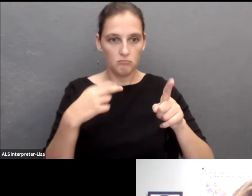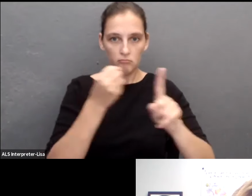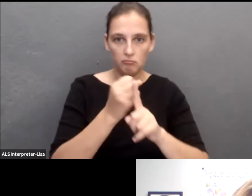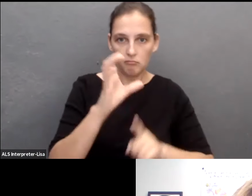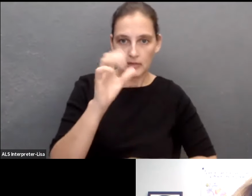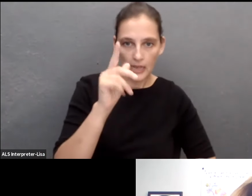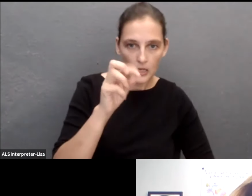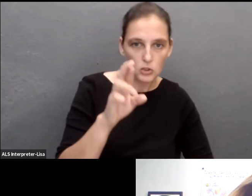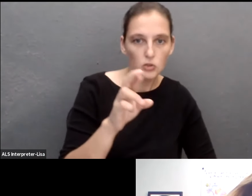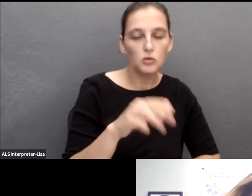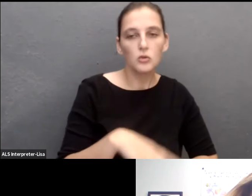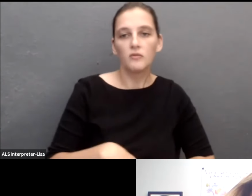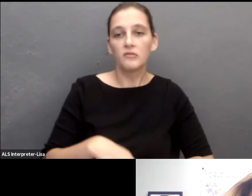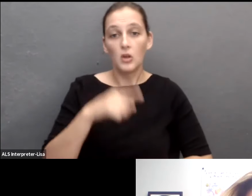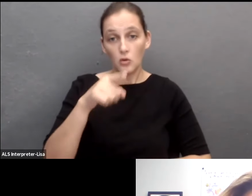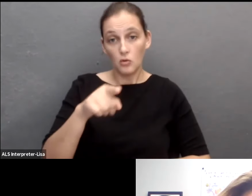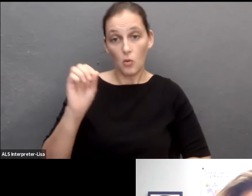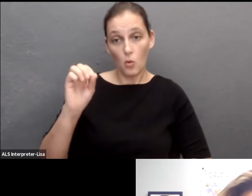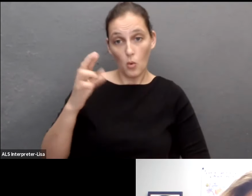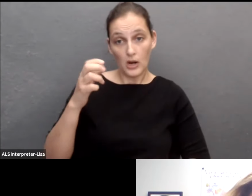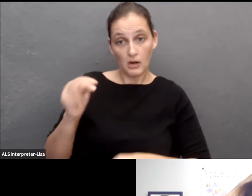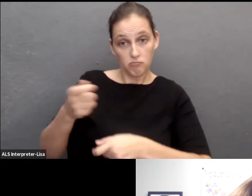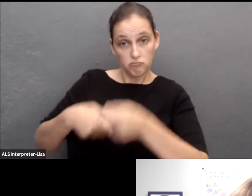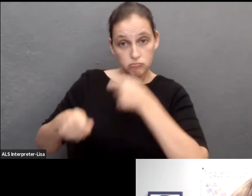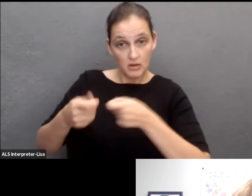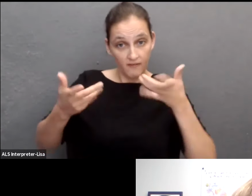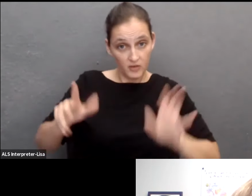know you have had an organ transplant, and you know your high risk,